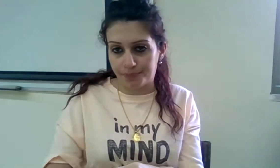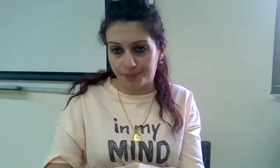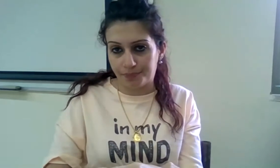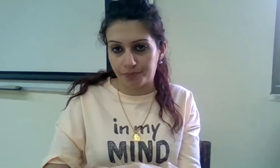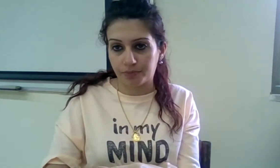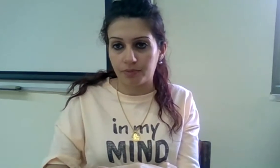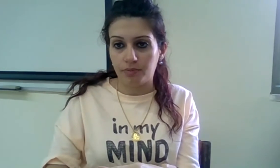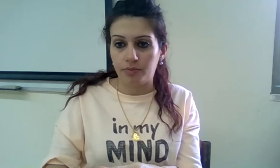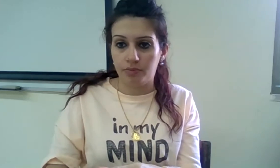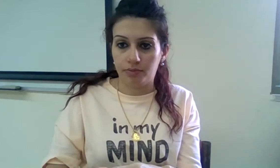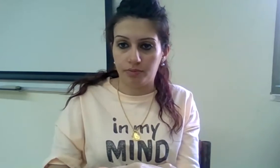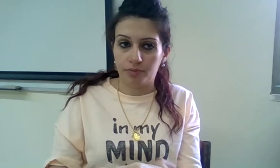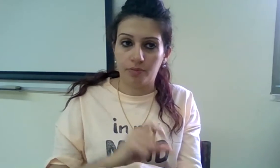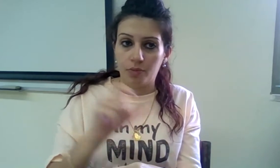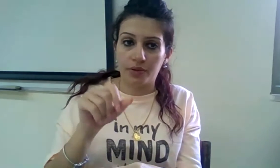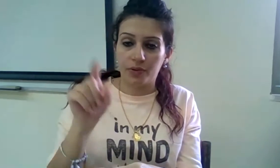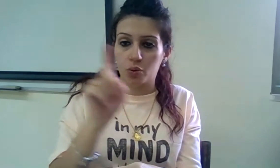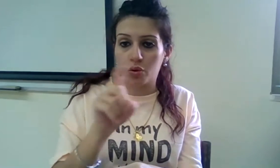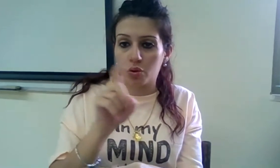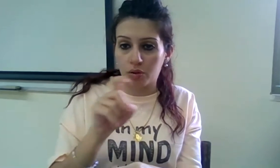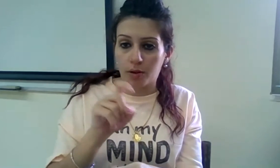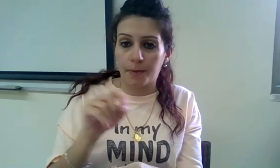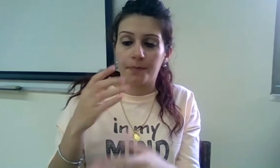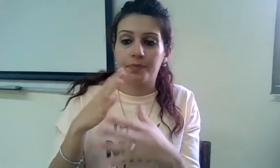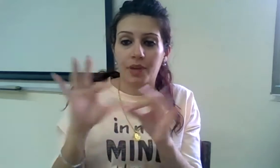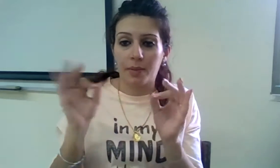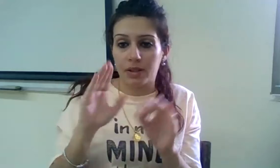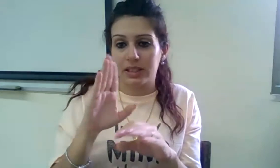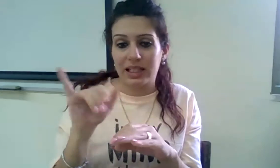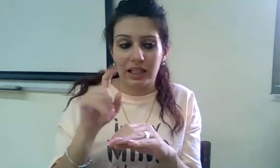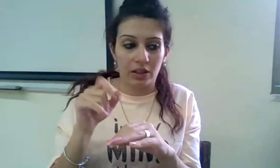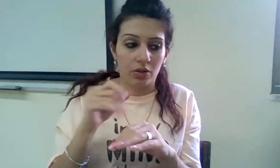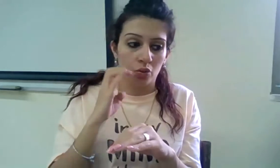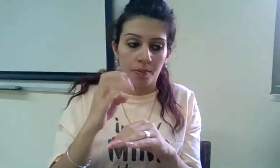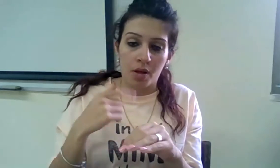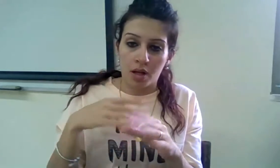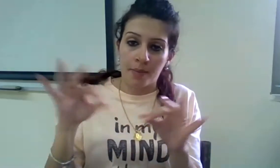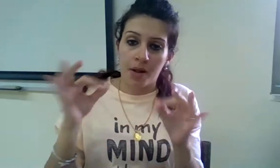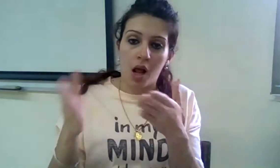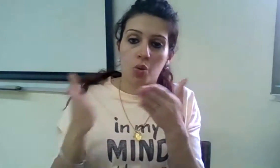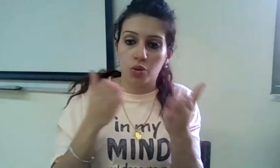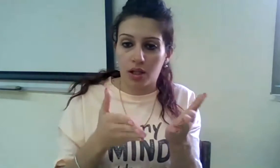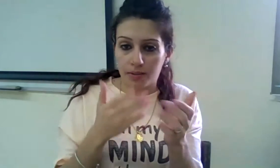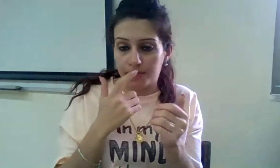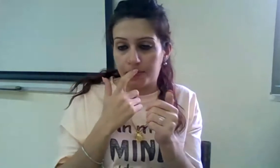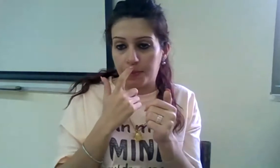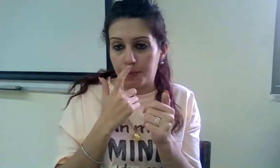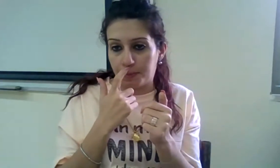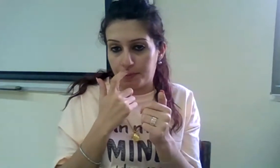for ourselves and our children should be our priority as a parent in such critical times.